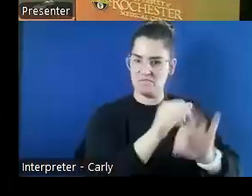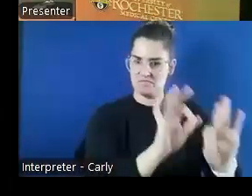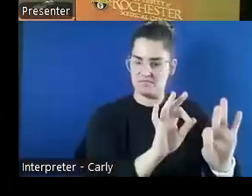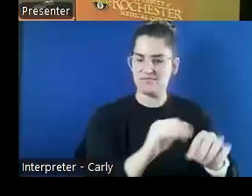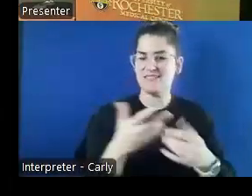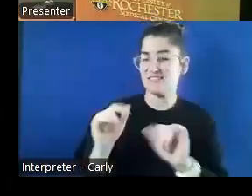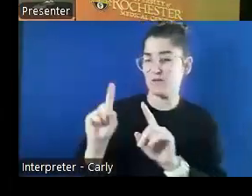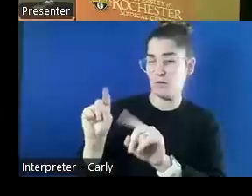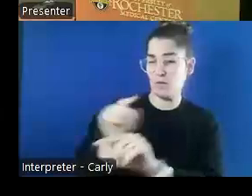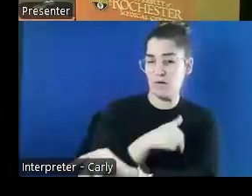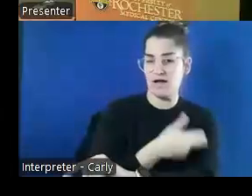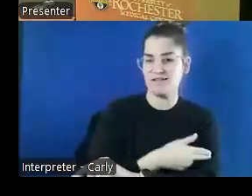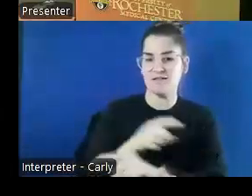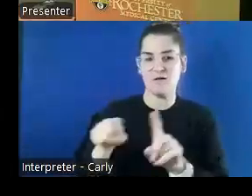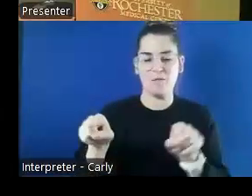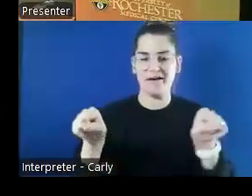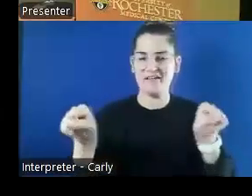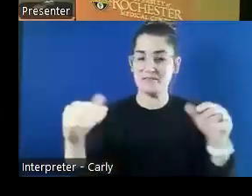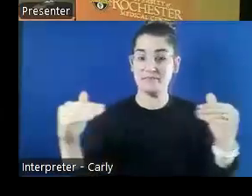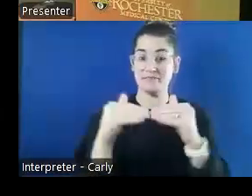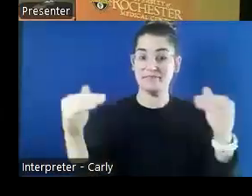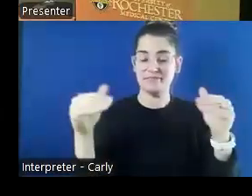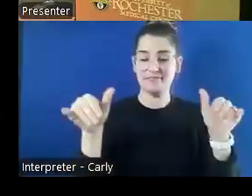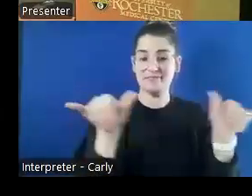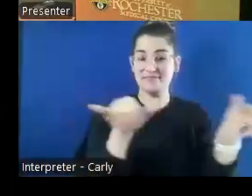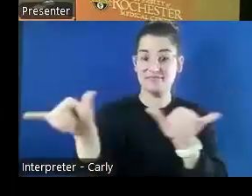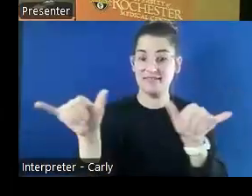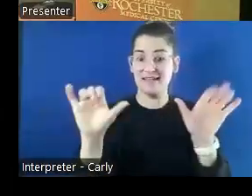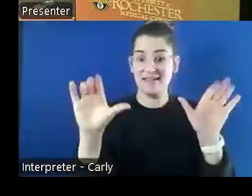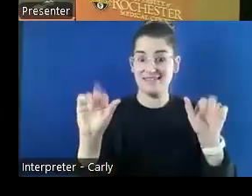not getting that same incredible home care that they get from our team that understands their